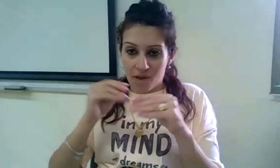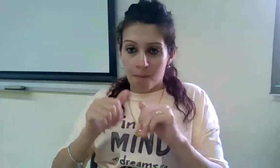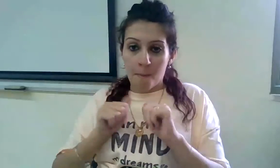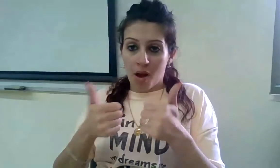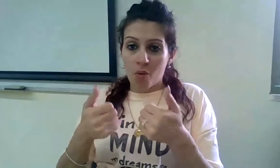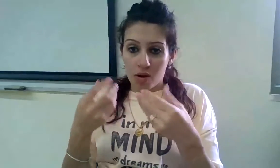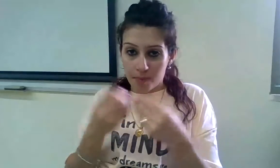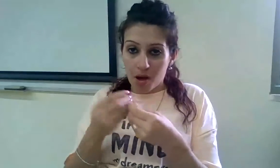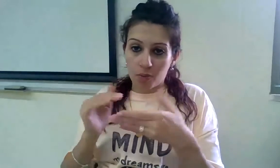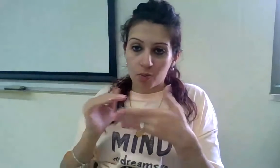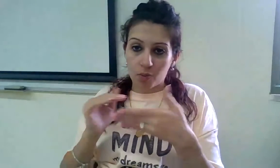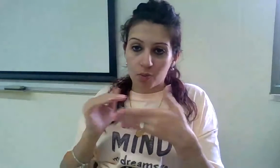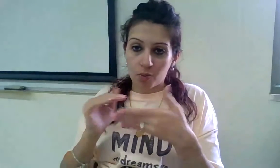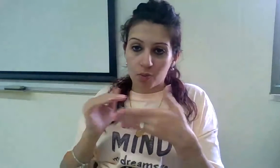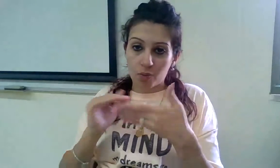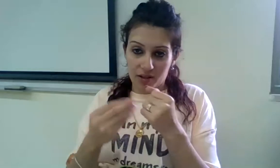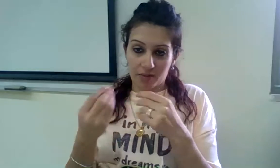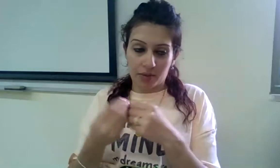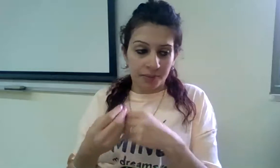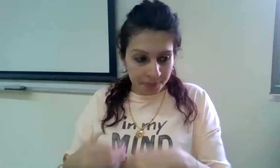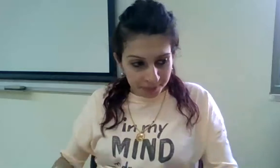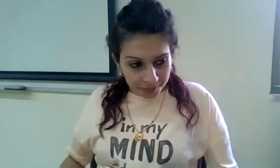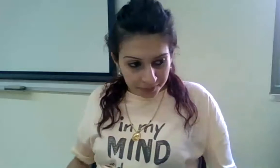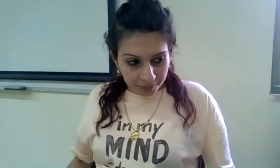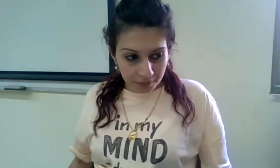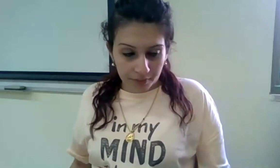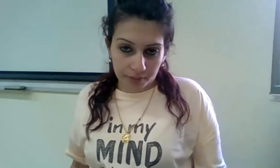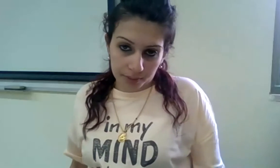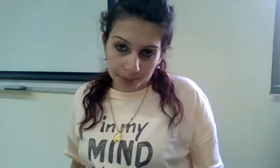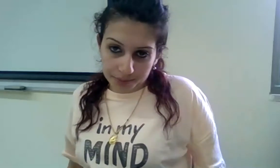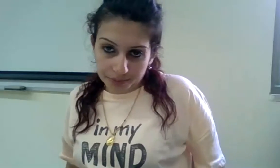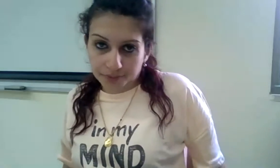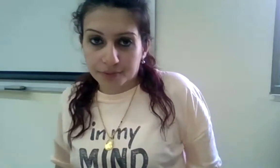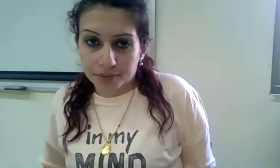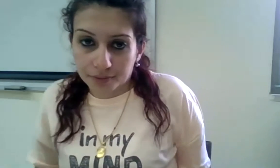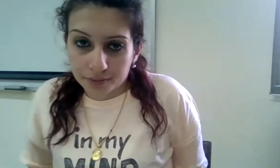for an overwhelming majority of intellectually disabled children,